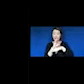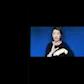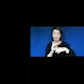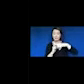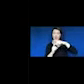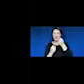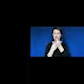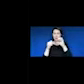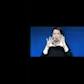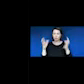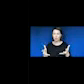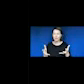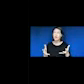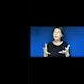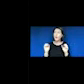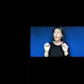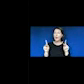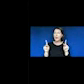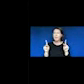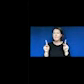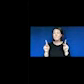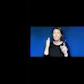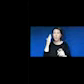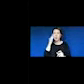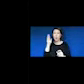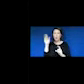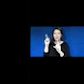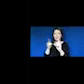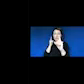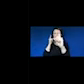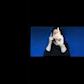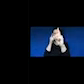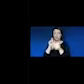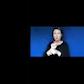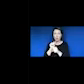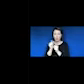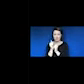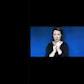setting was really his ultimate goal and how exactly could we pursue this goal.